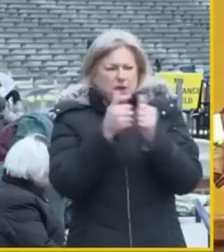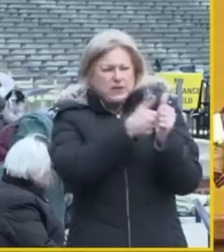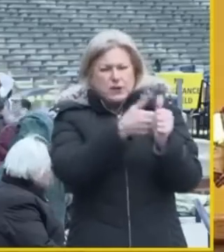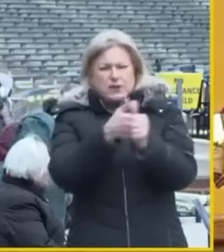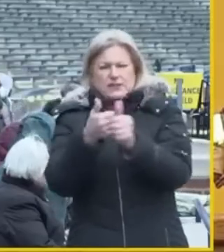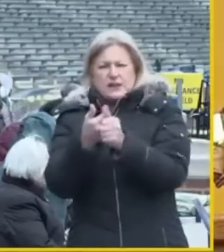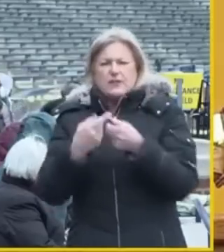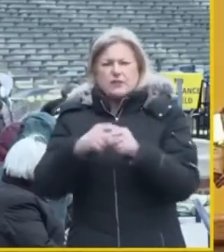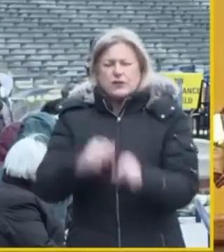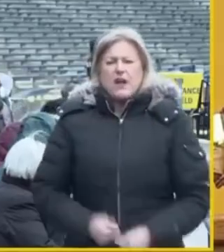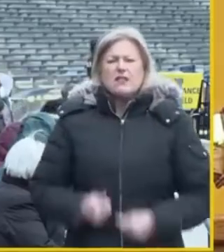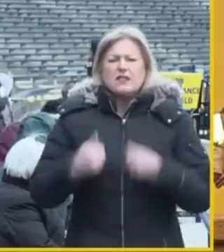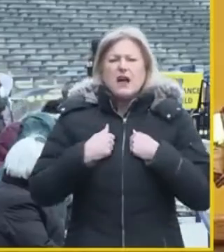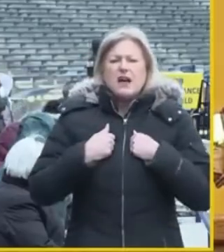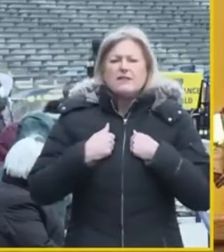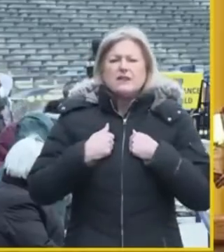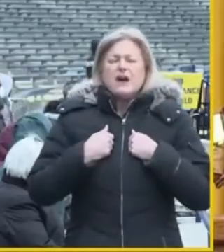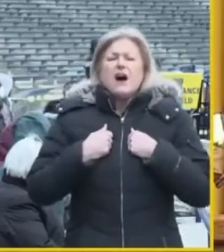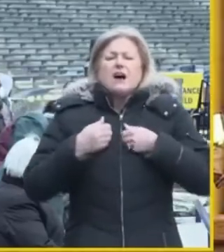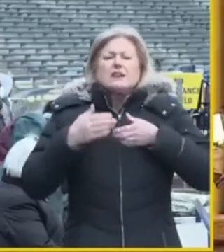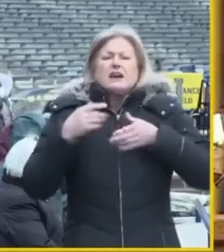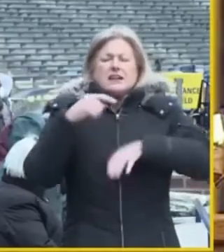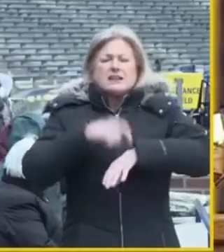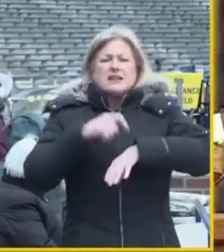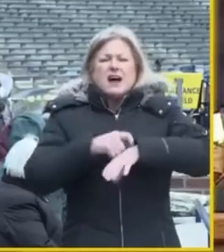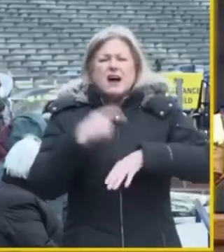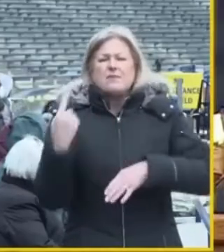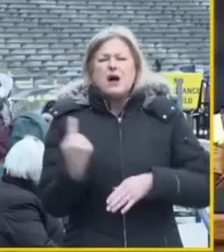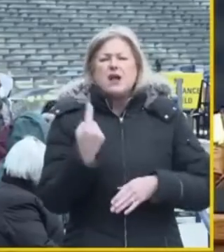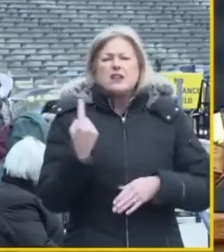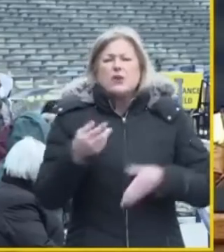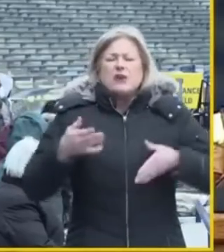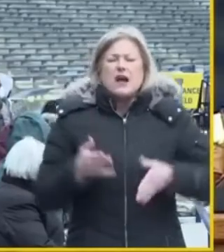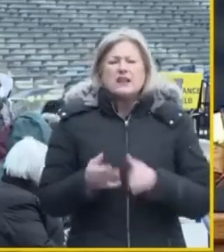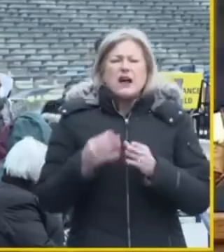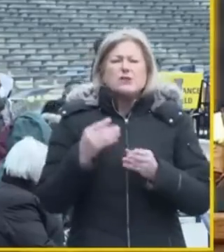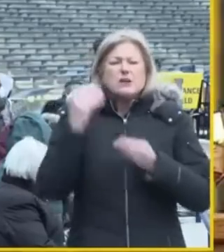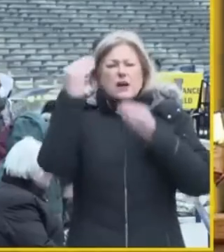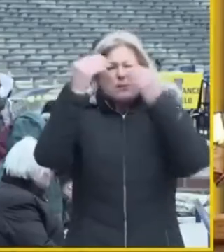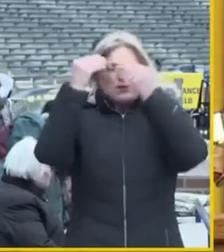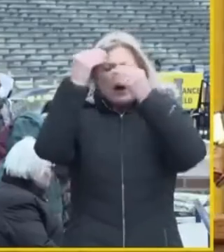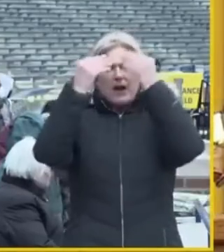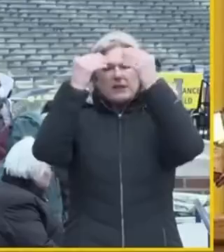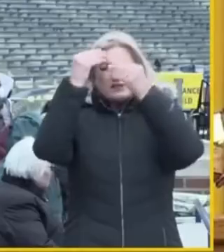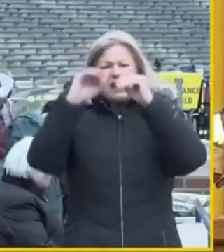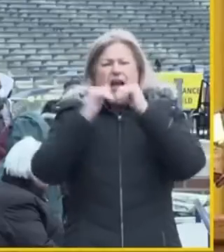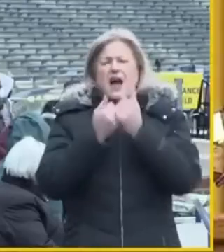Spending time alone allows you to process how the events of your life have impacted you.